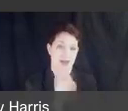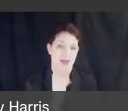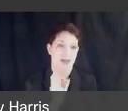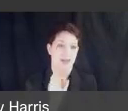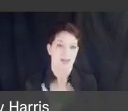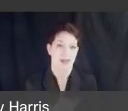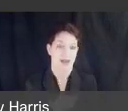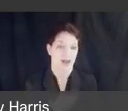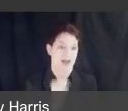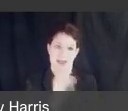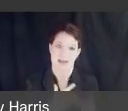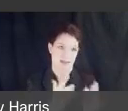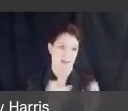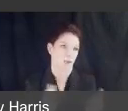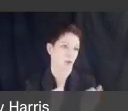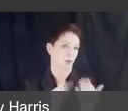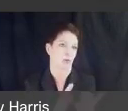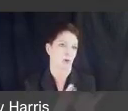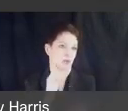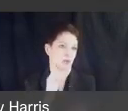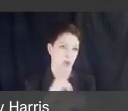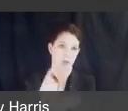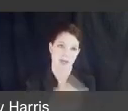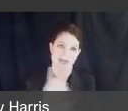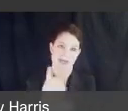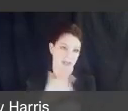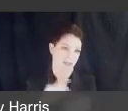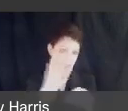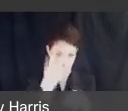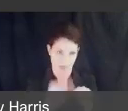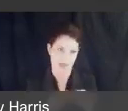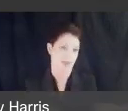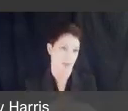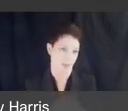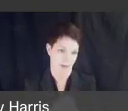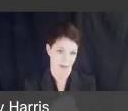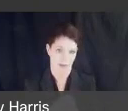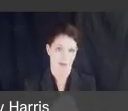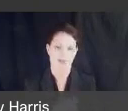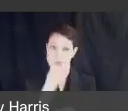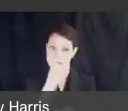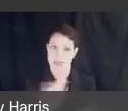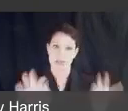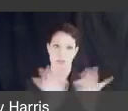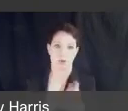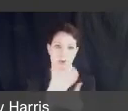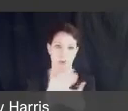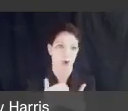approach in the early days of a pandemic. That's a critically important component of this once